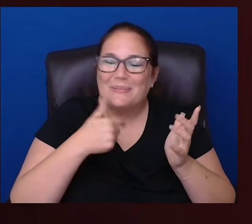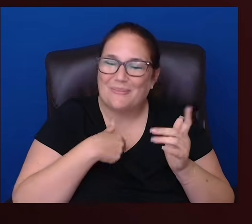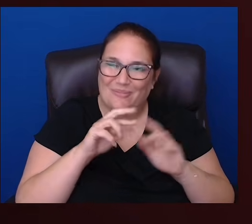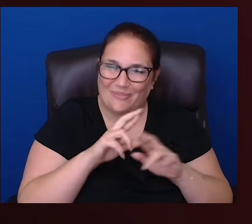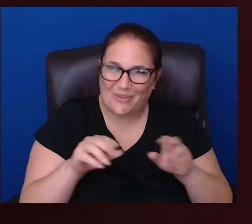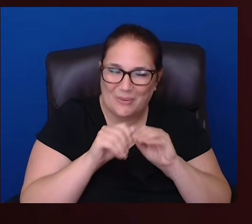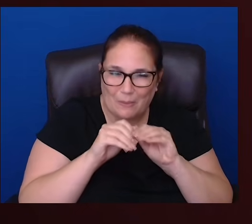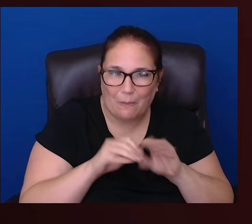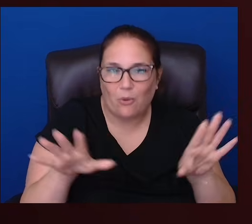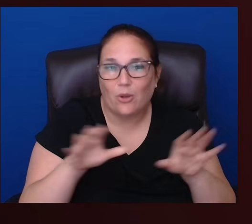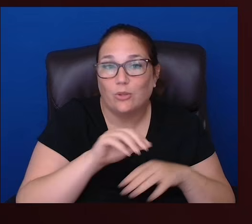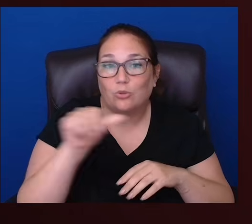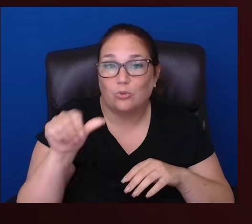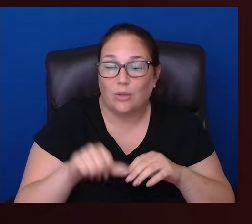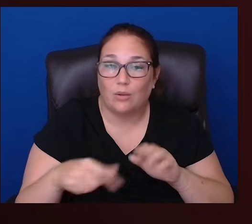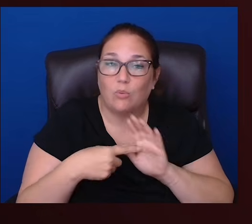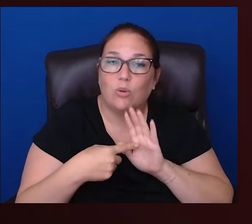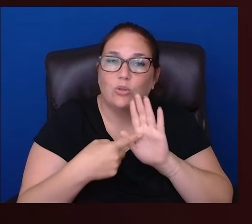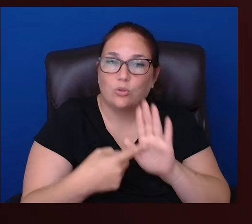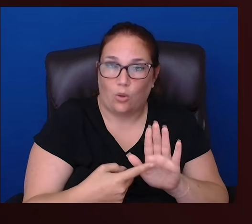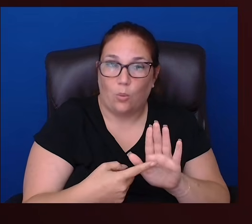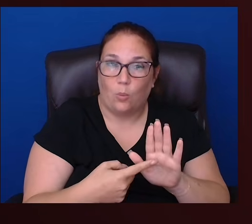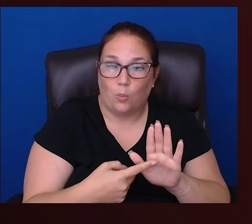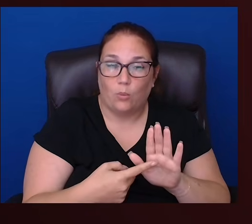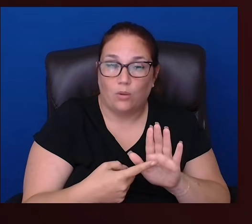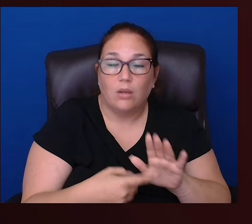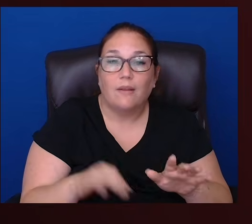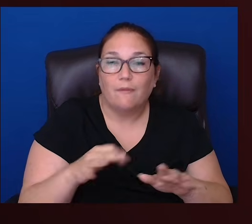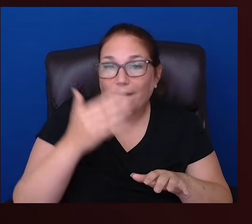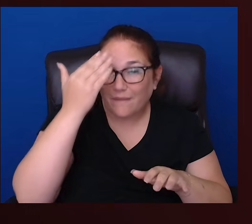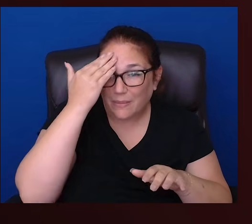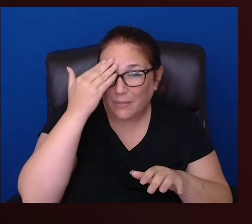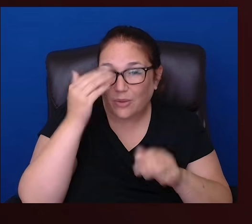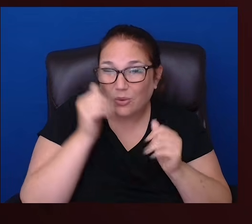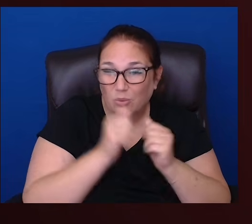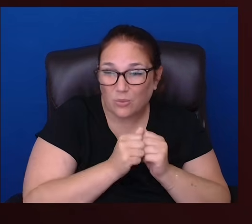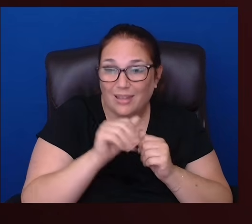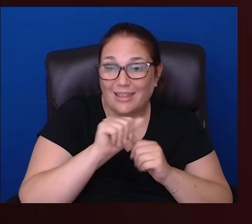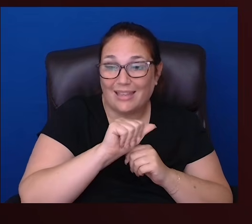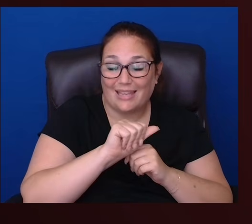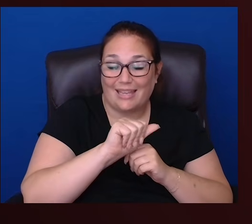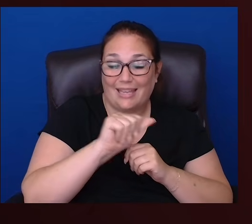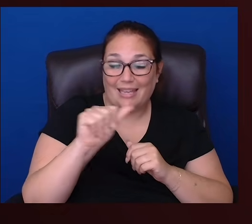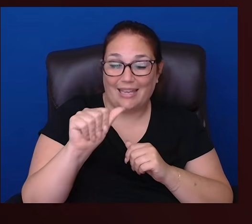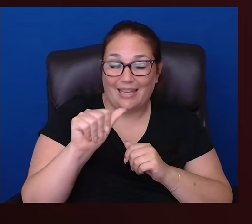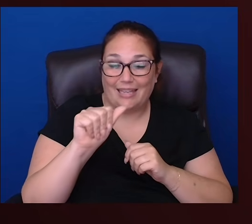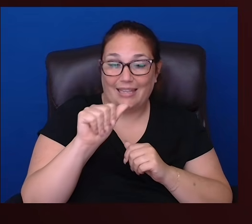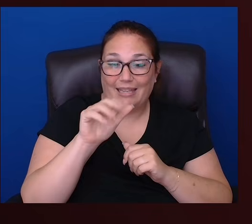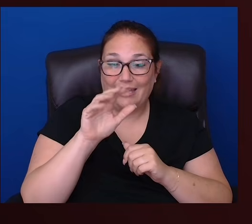and I just want to show you, if you're familiar with the AZT AZD tool,